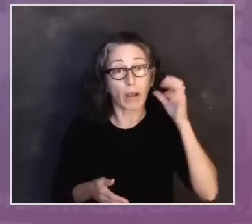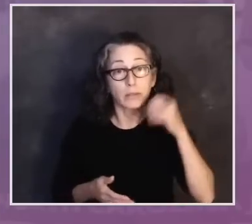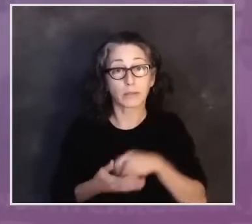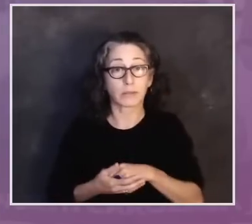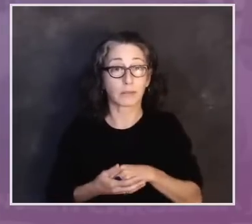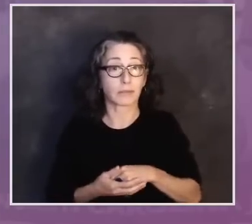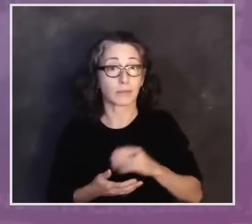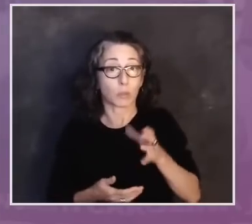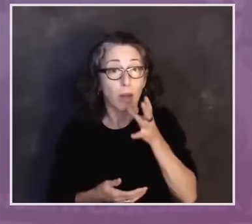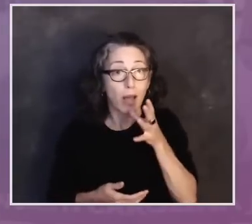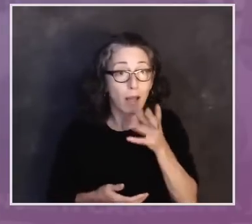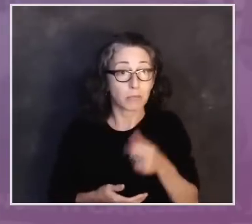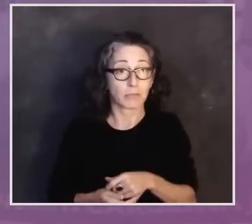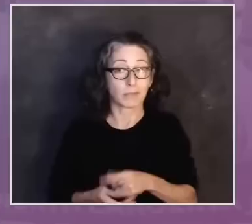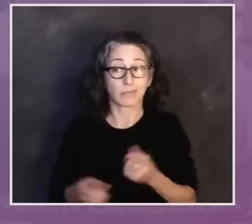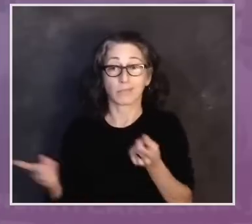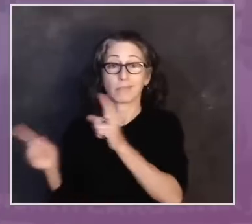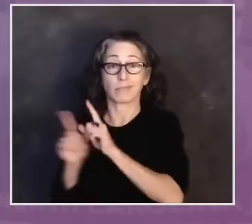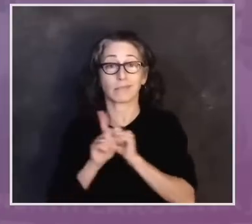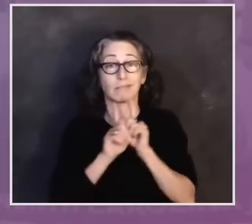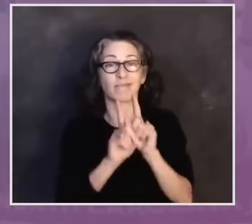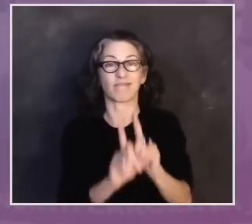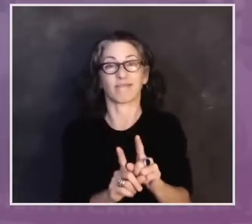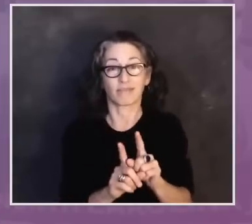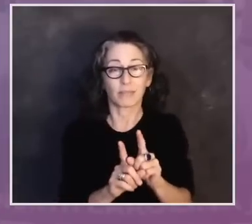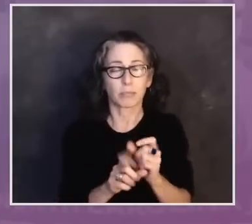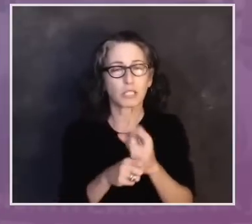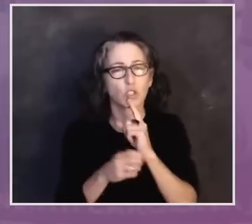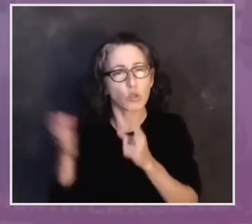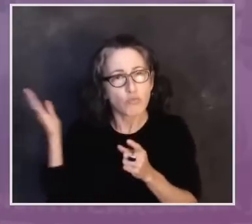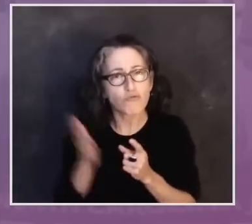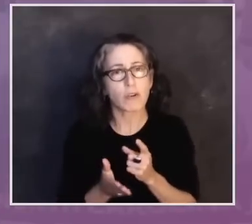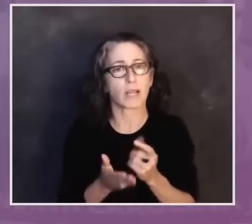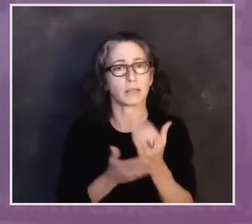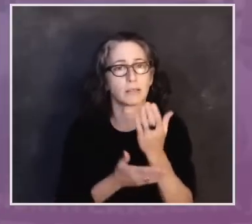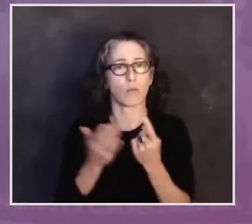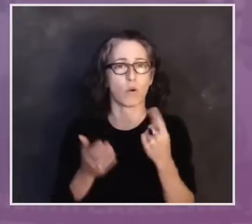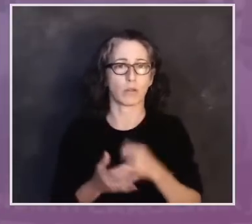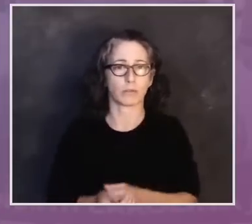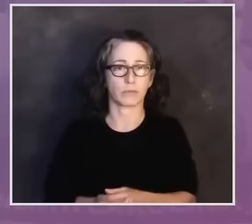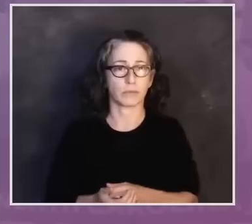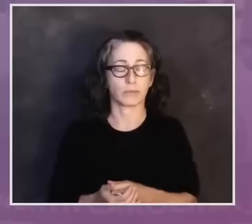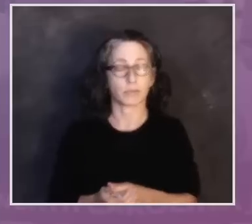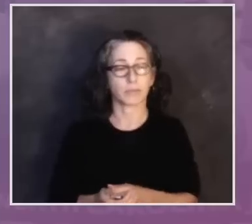WITH YOU. A NEIGHBOR, A COUSIN, YOUR